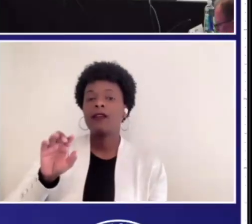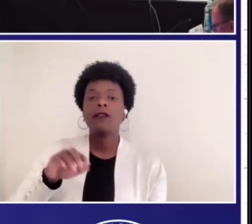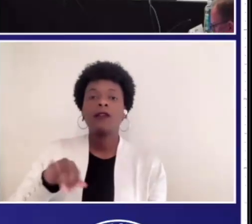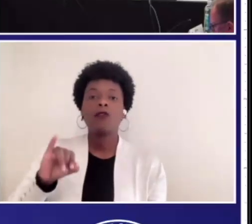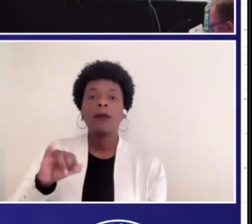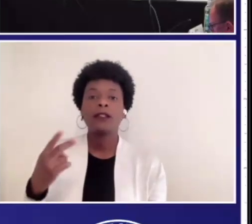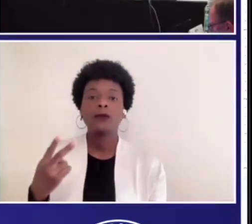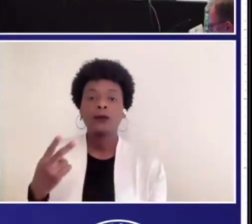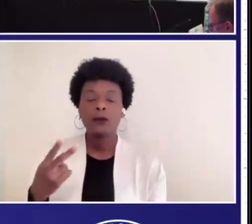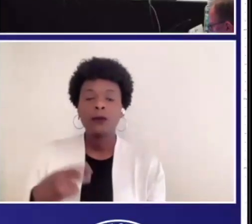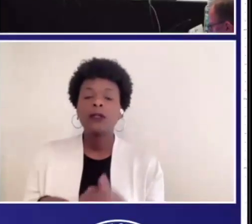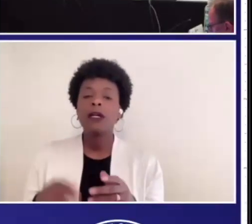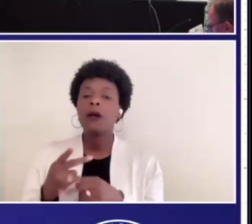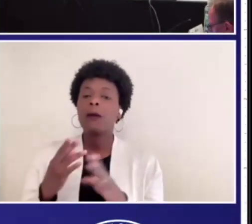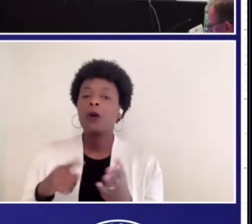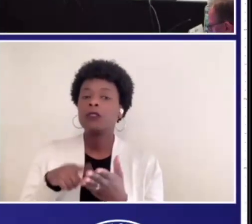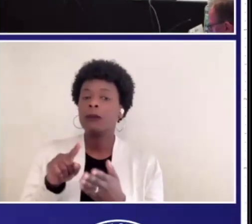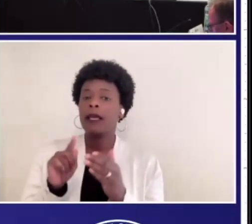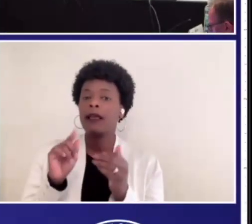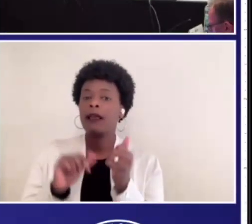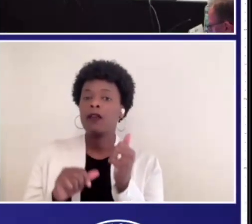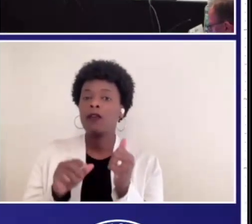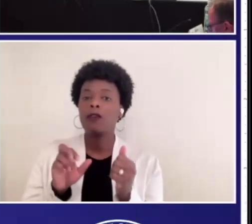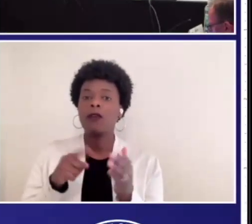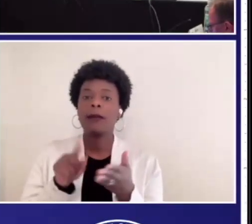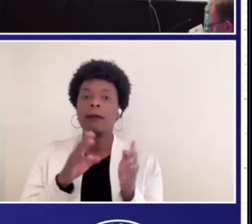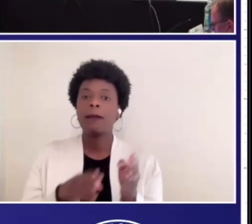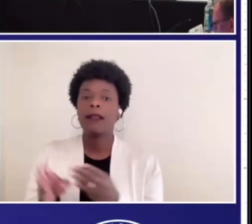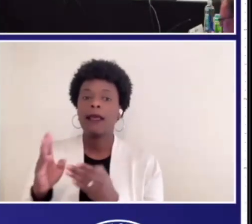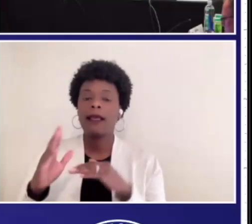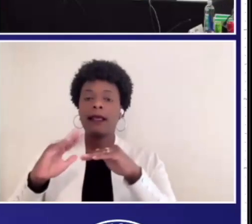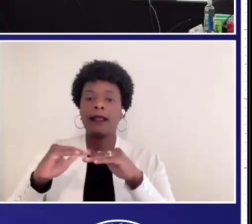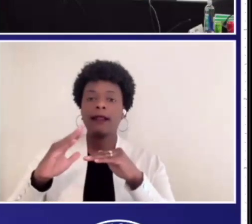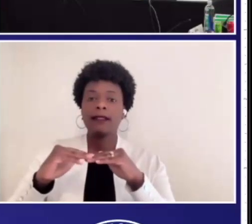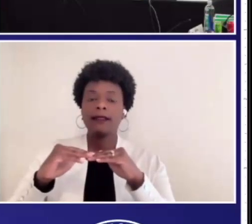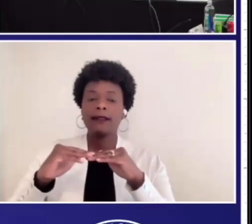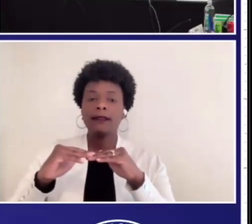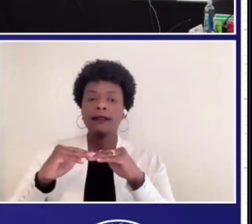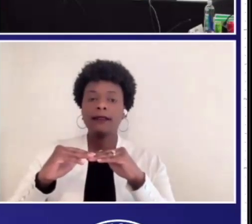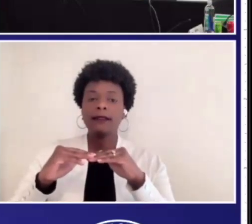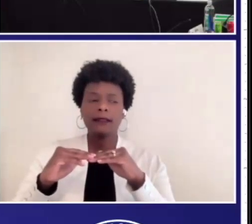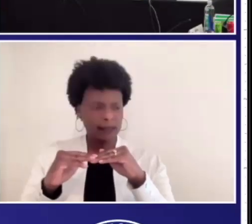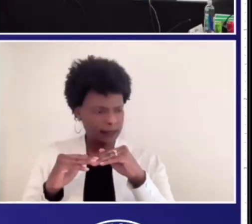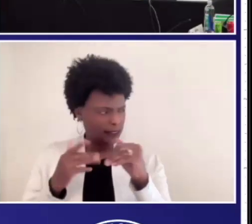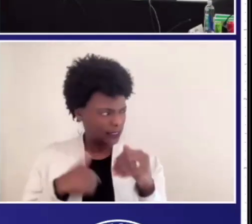under this repayment plan are at least -- did we actually make this change?